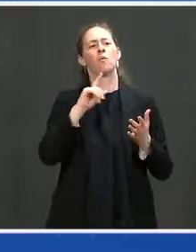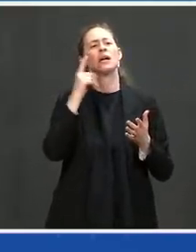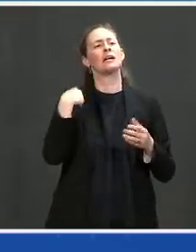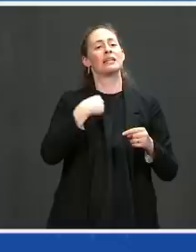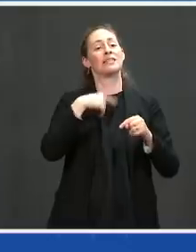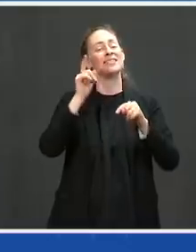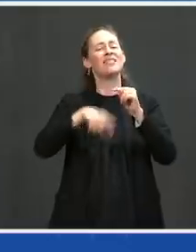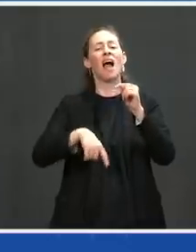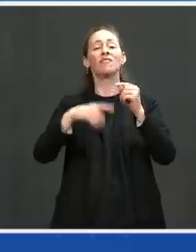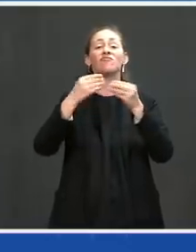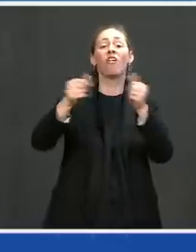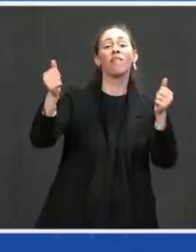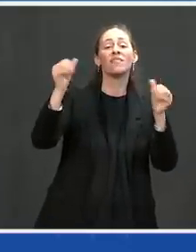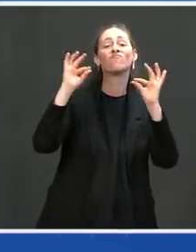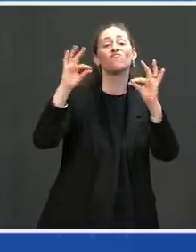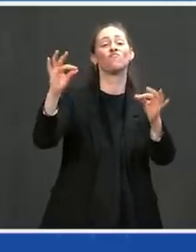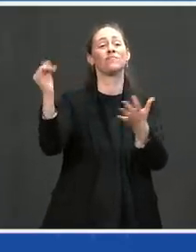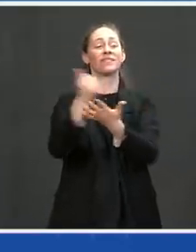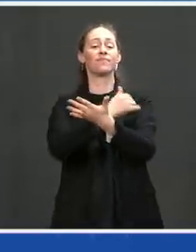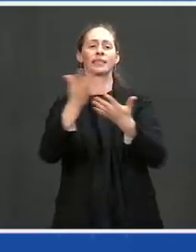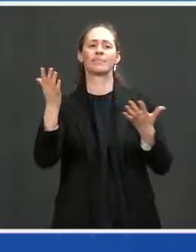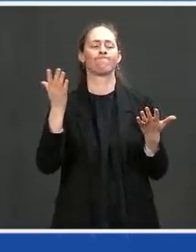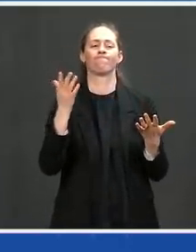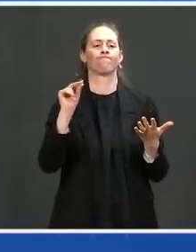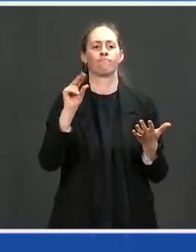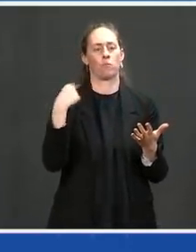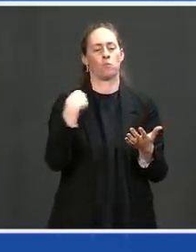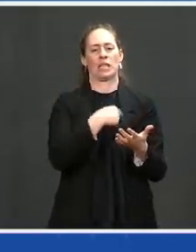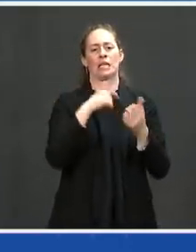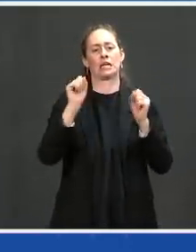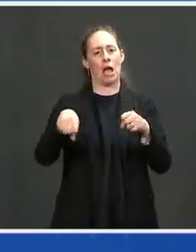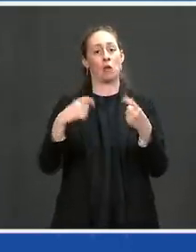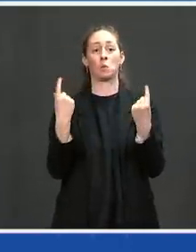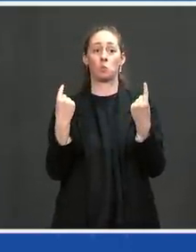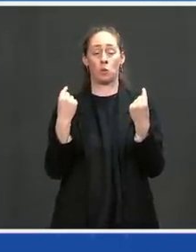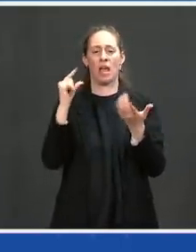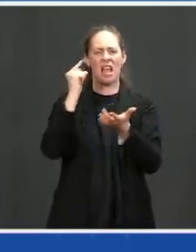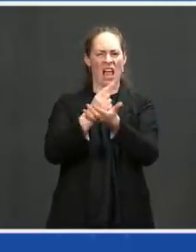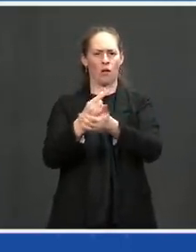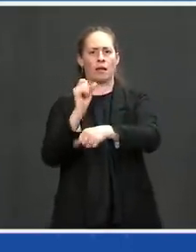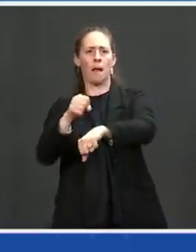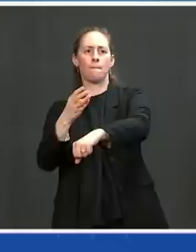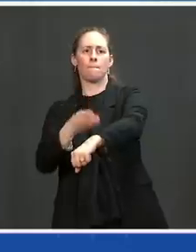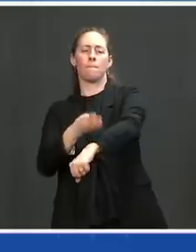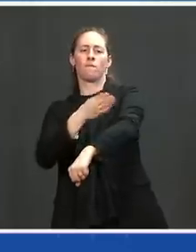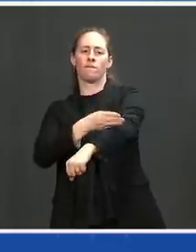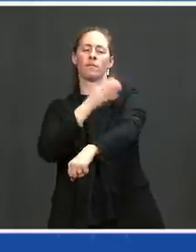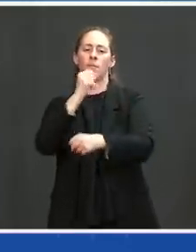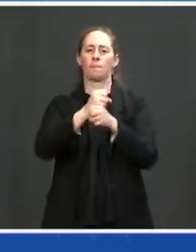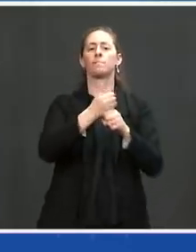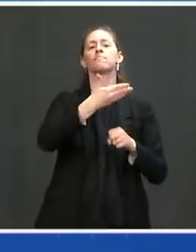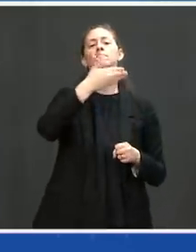but I can guarantee we can make everything better. We can make it better. We can change the lives of so many people.